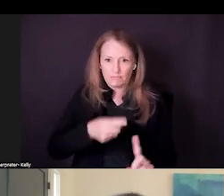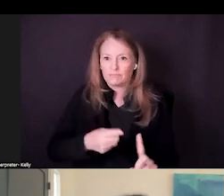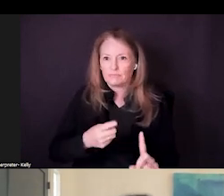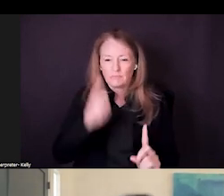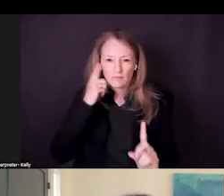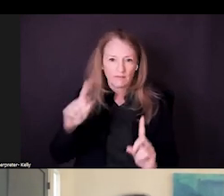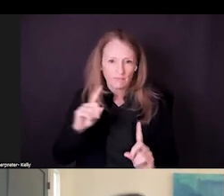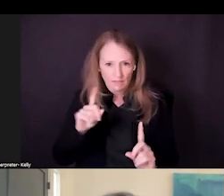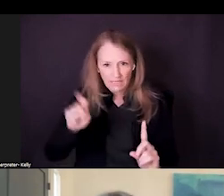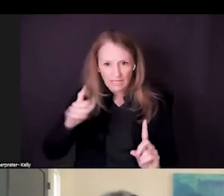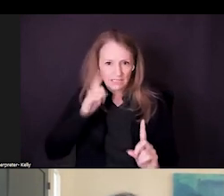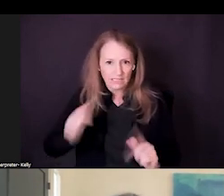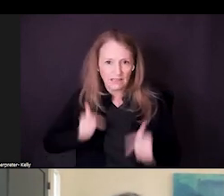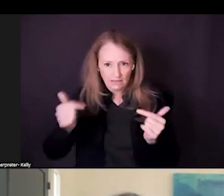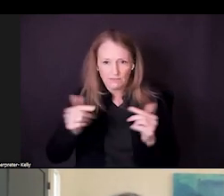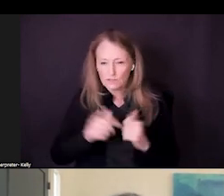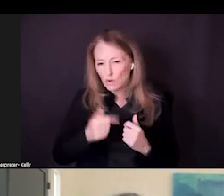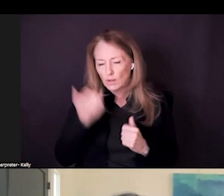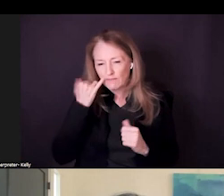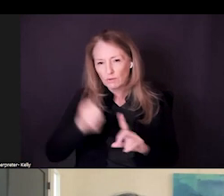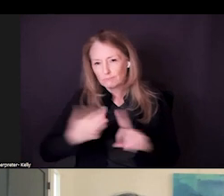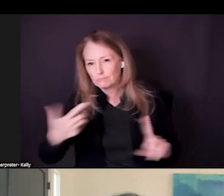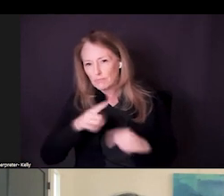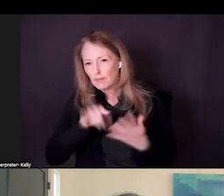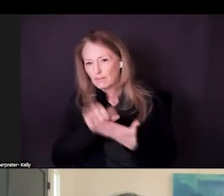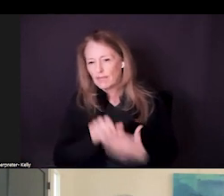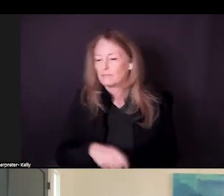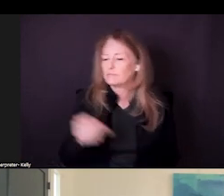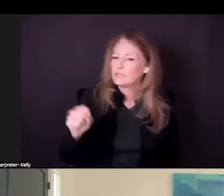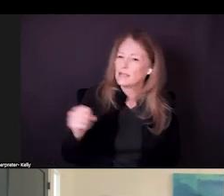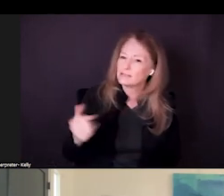MEDALLIONS. >> YEAH. THANK YOU FOR WRITING THAT ARTICLE.